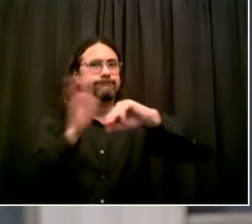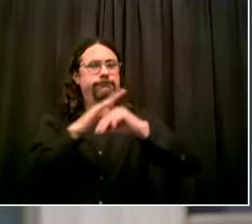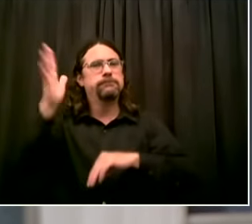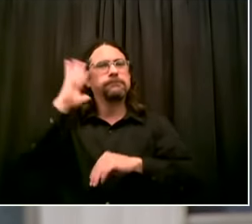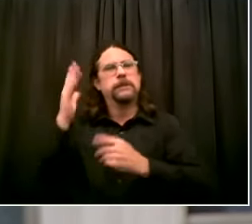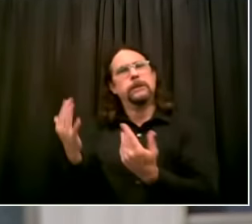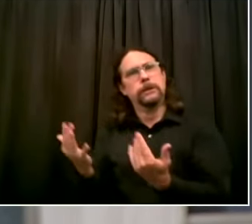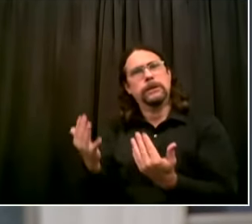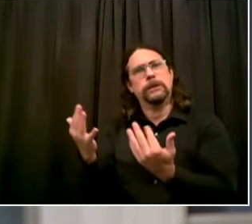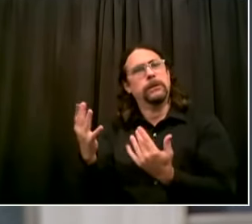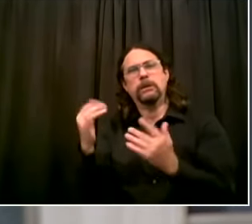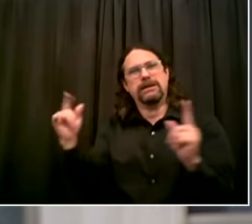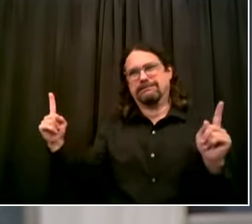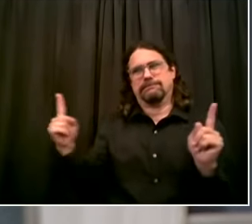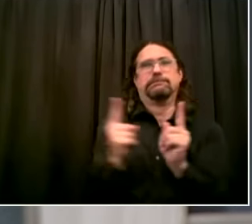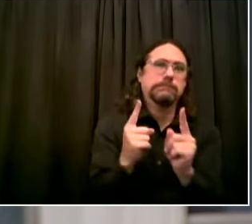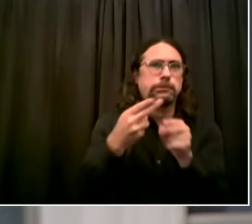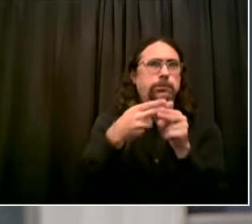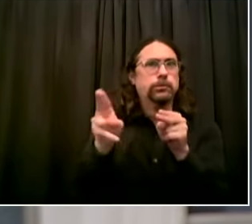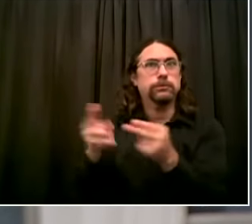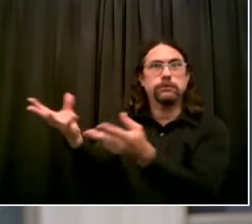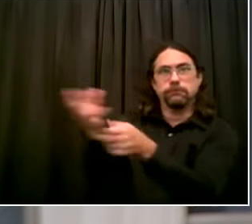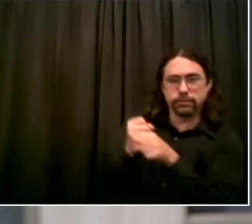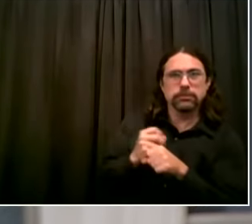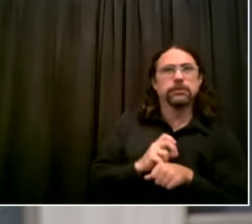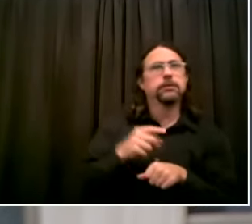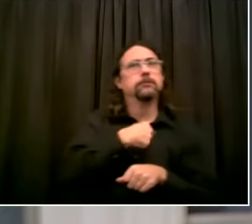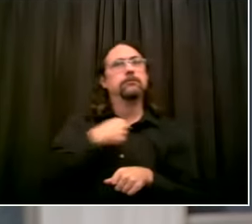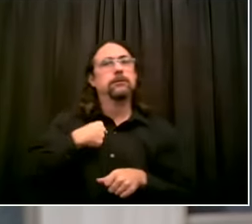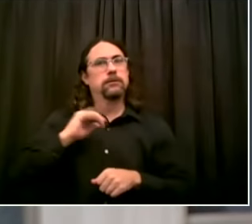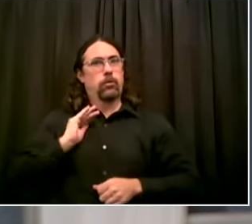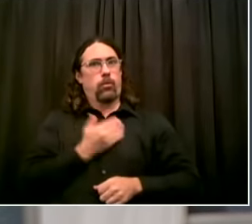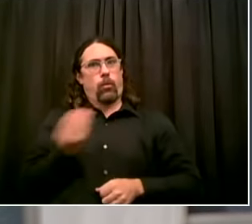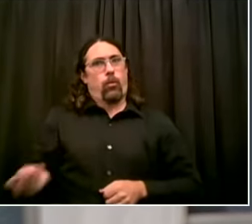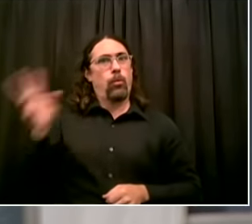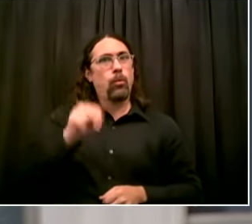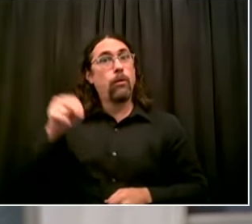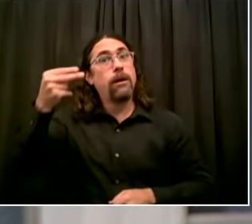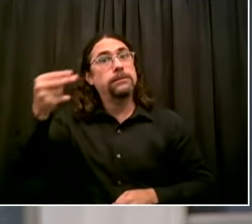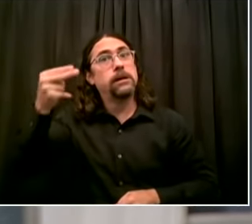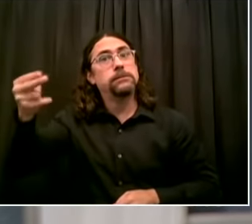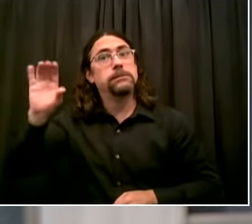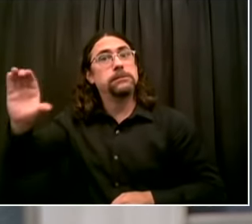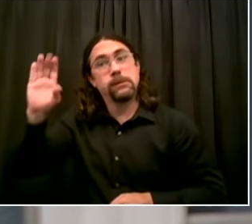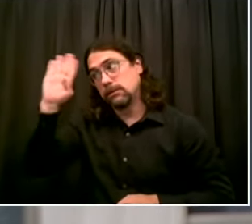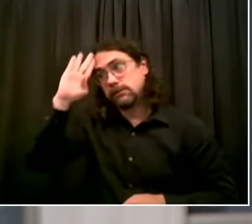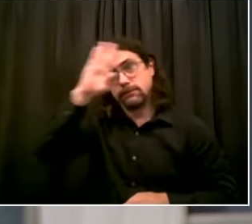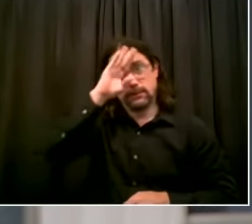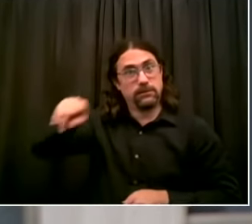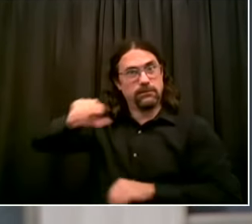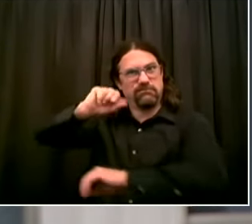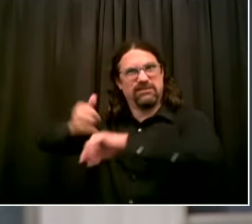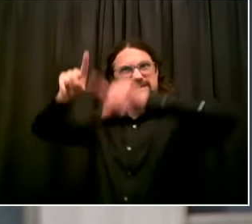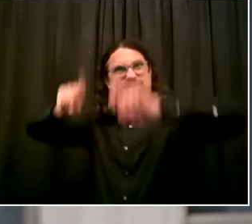POSITIVE RATES RISE WE BECOME MORE AND MORE CONCERNED THAT WE WILL HAVE TO IF WENOT ABLE